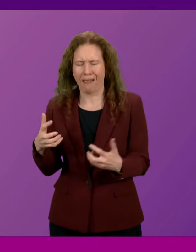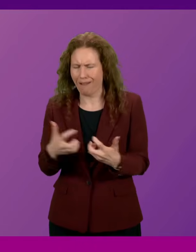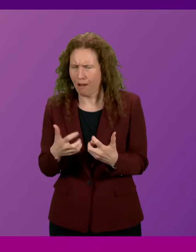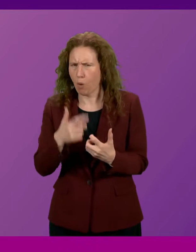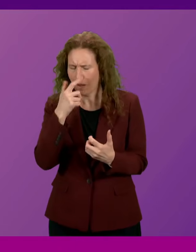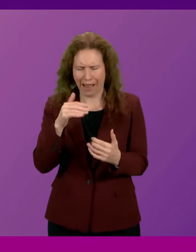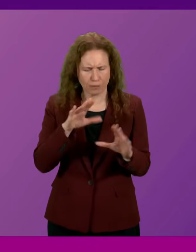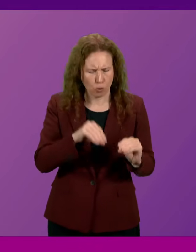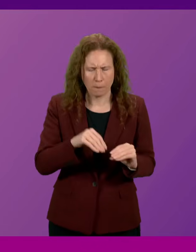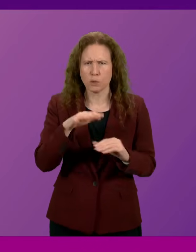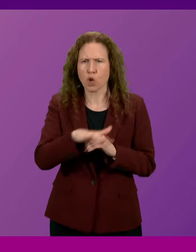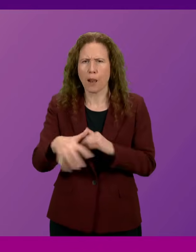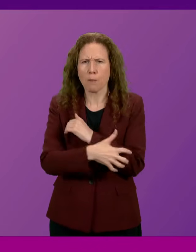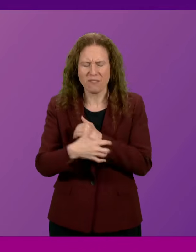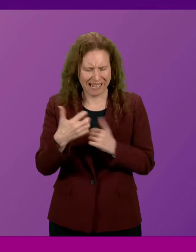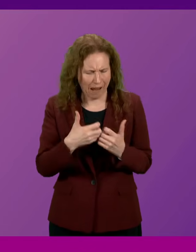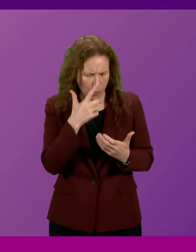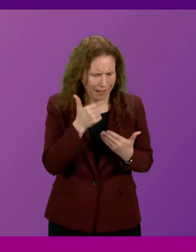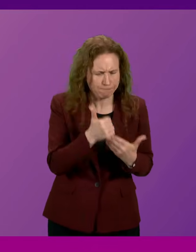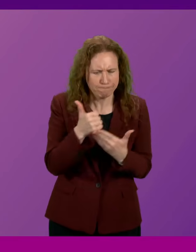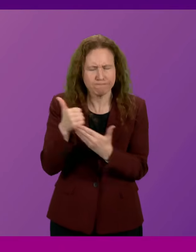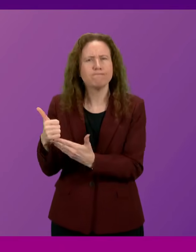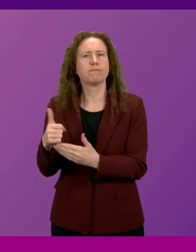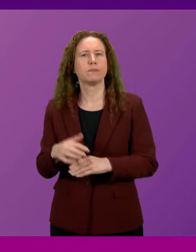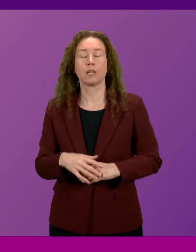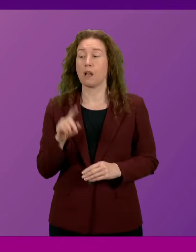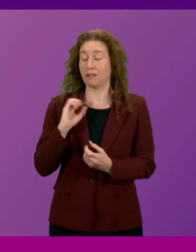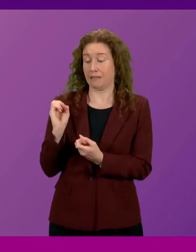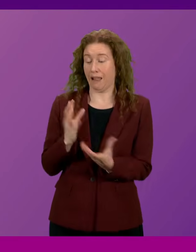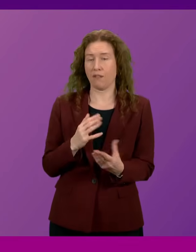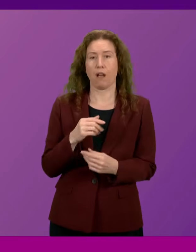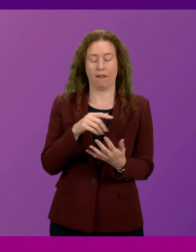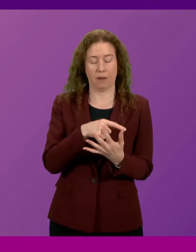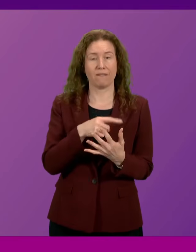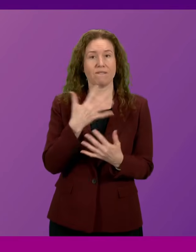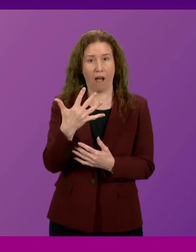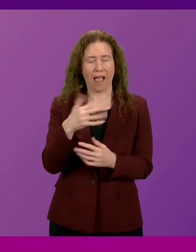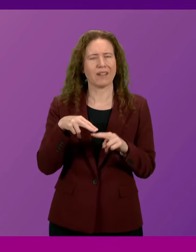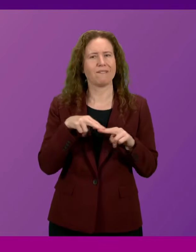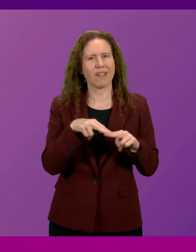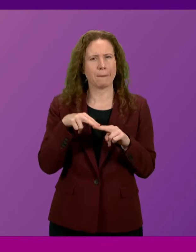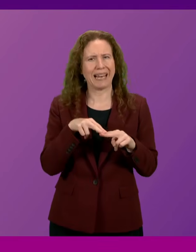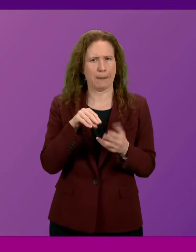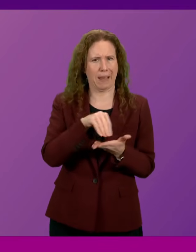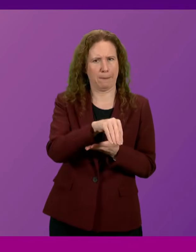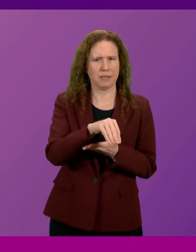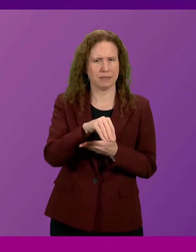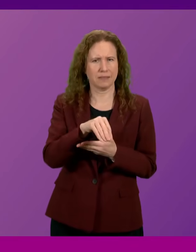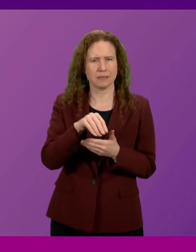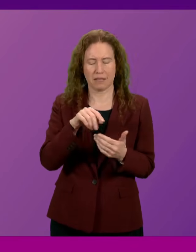that we can take to advance that agenda. The delivery of our five family payments is making a real difference to families. The payments in Scotland are worth around